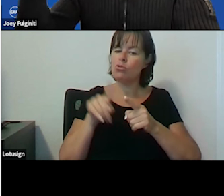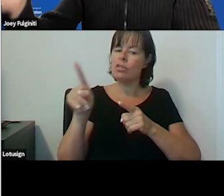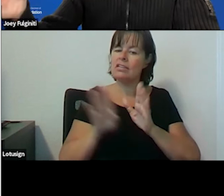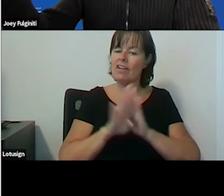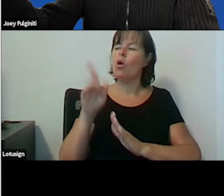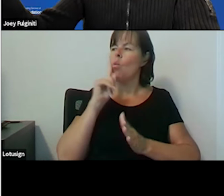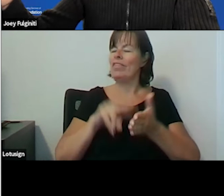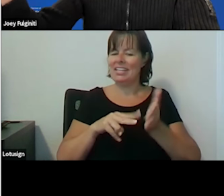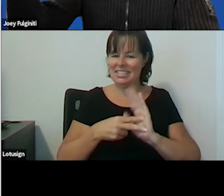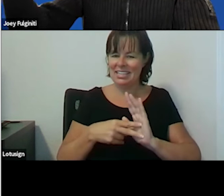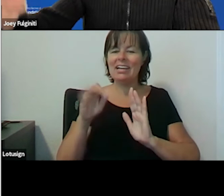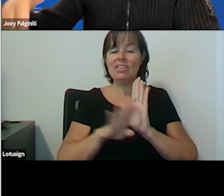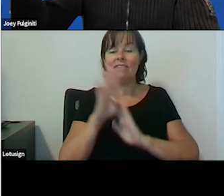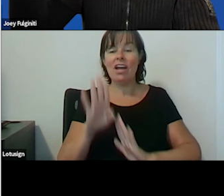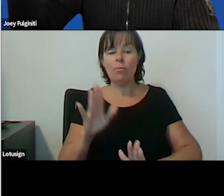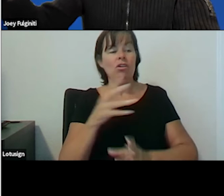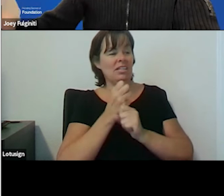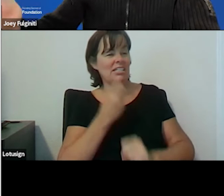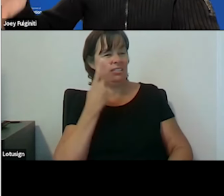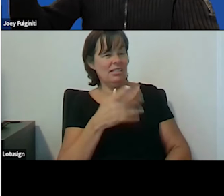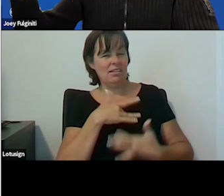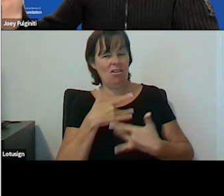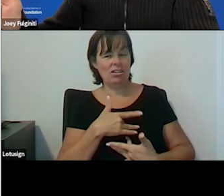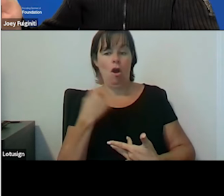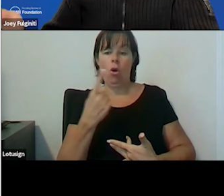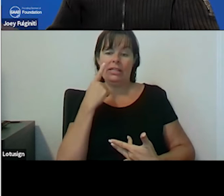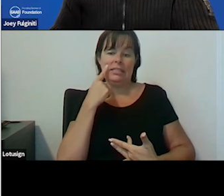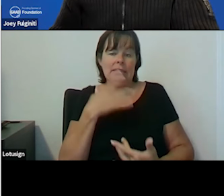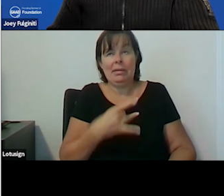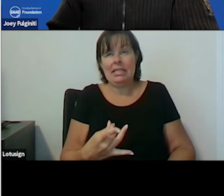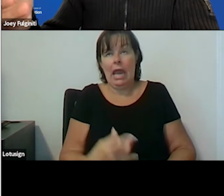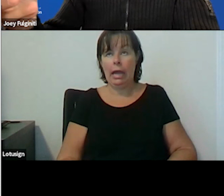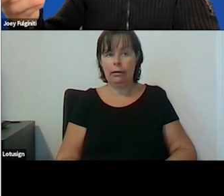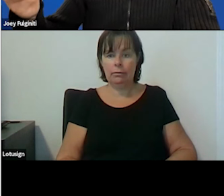developer gets it and just sees a heart and always thinks it means like then they aren't